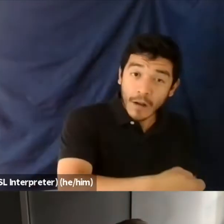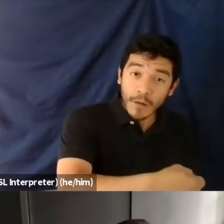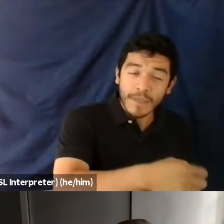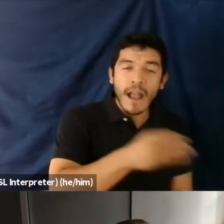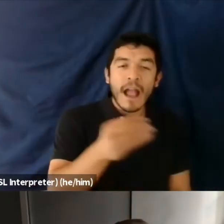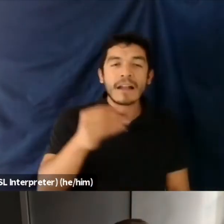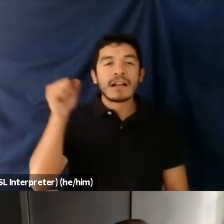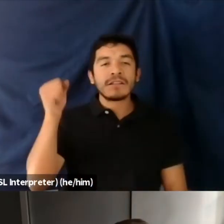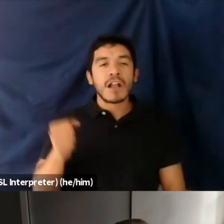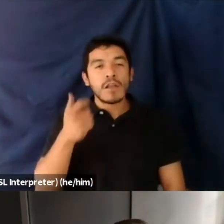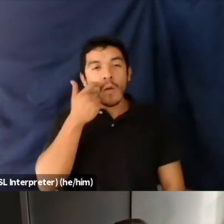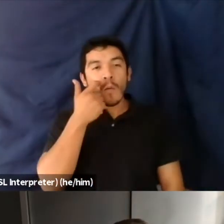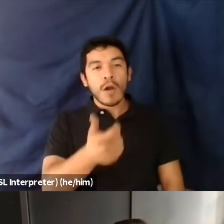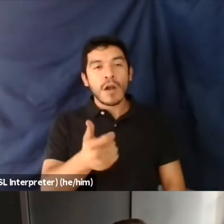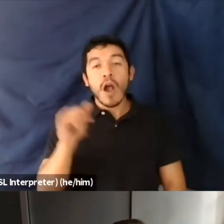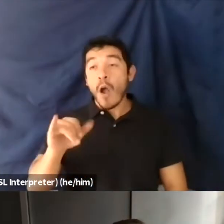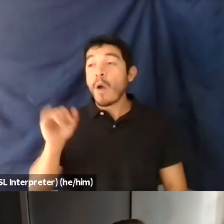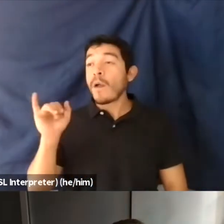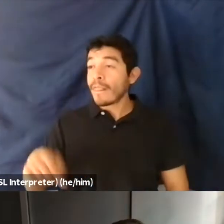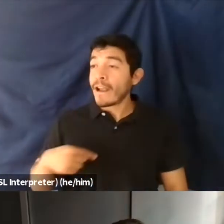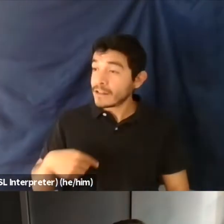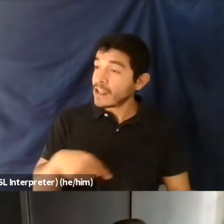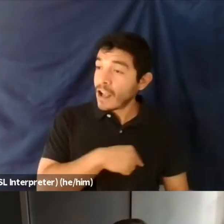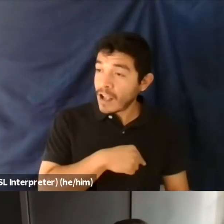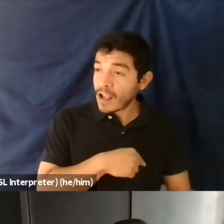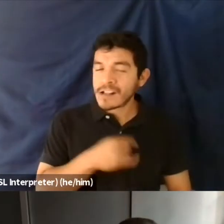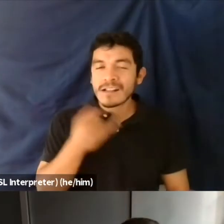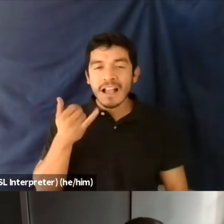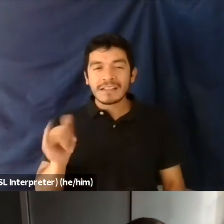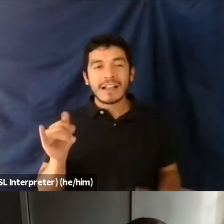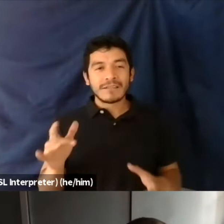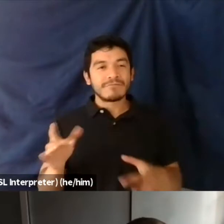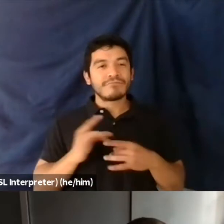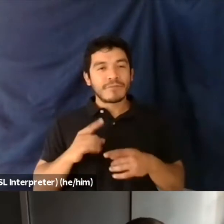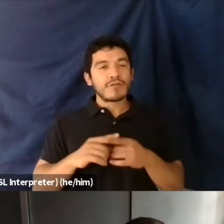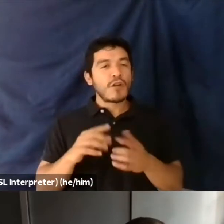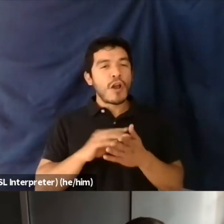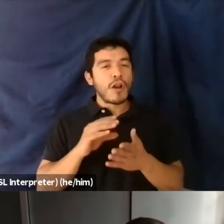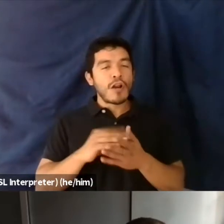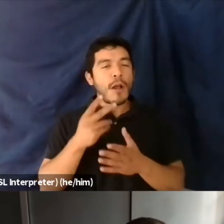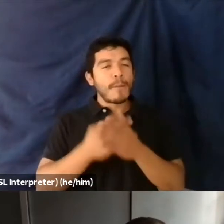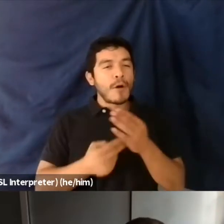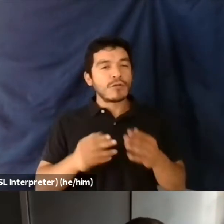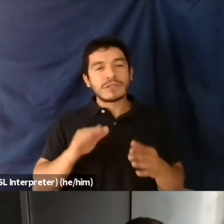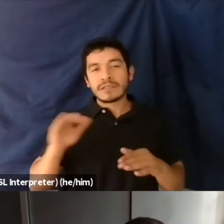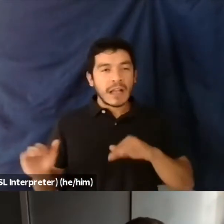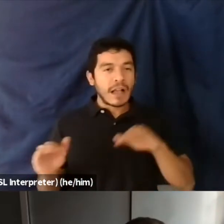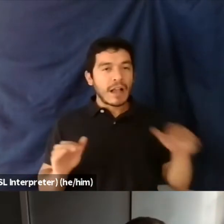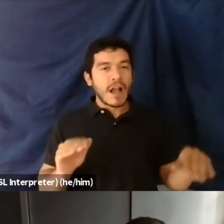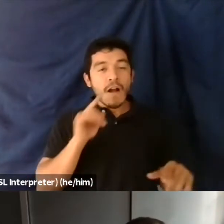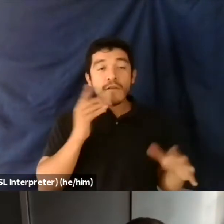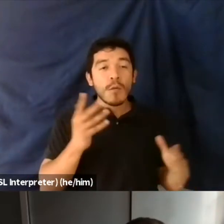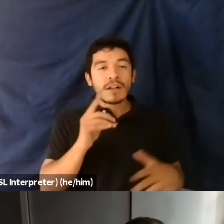and they're like, oh, that's us. Like, there's still stuff to learn on both sides as far as like, what is actually happening in the south